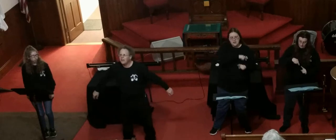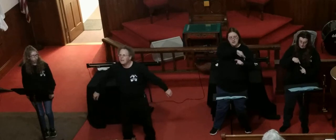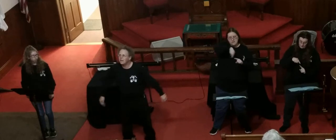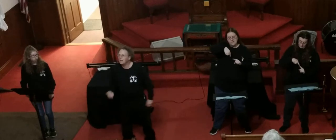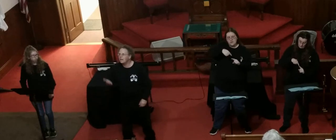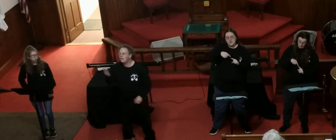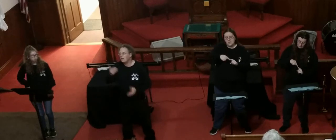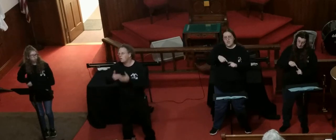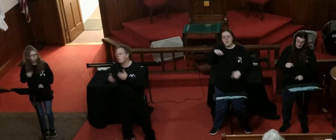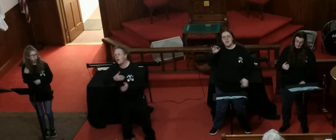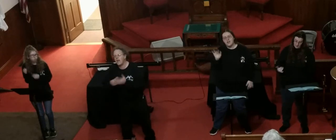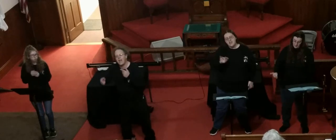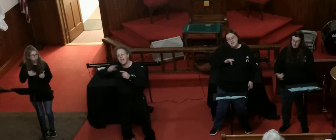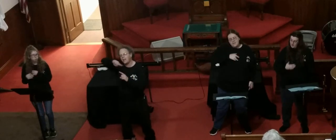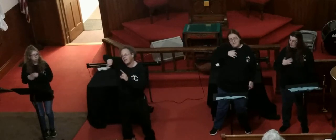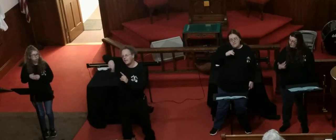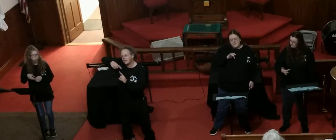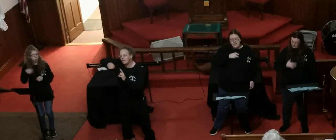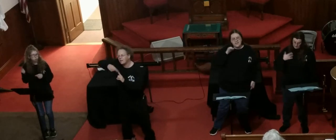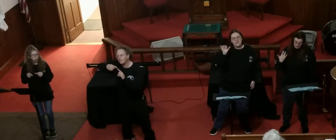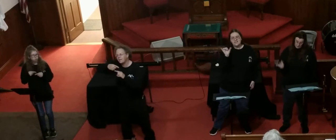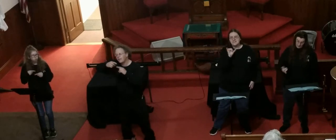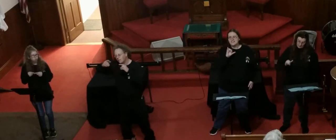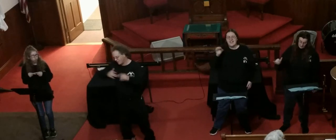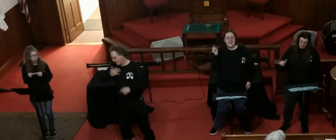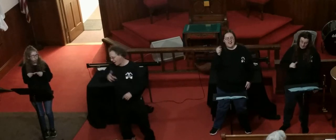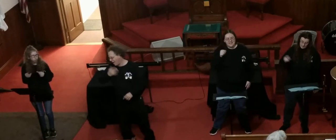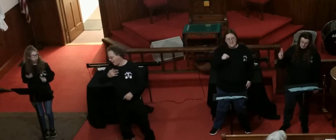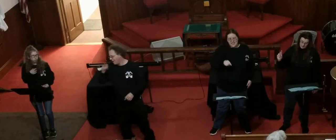Even when it feels like